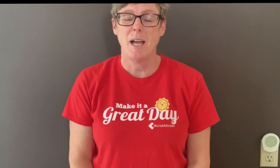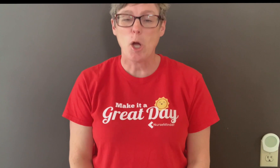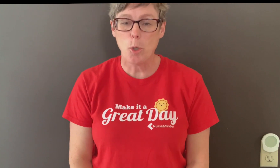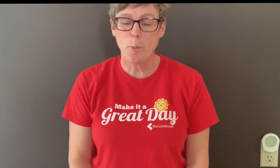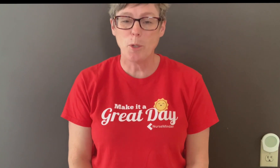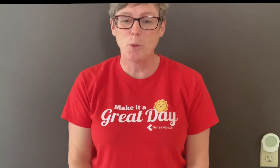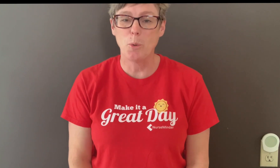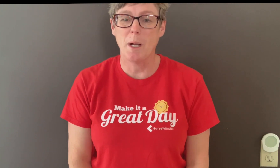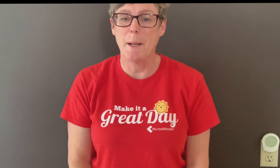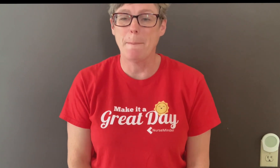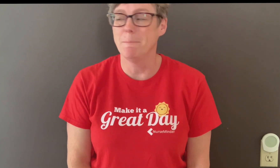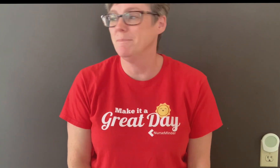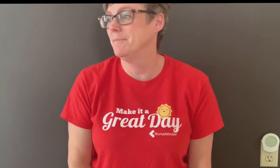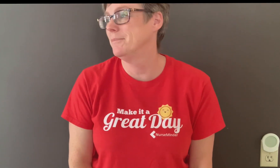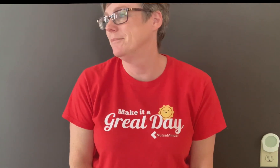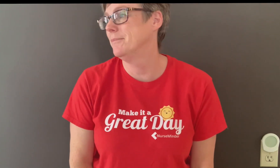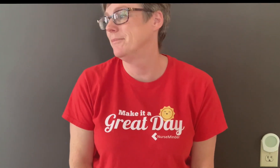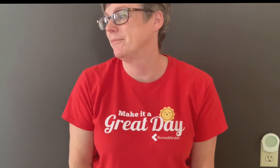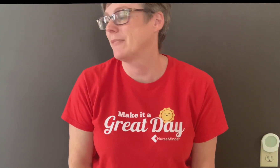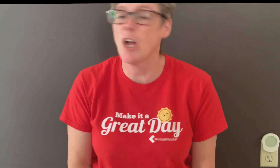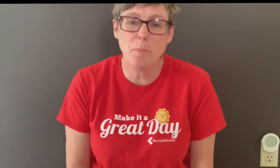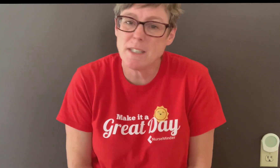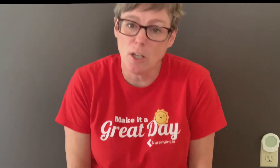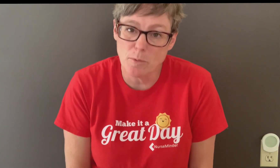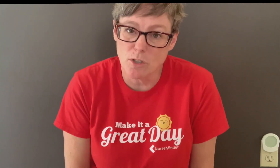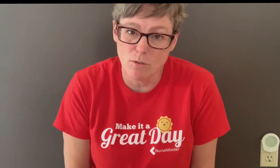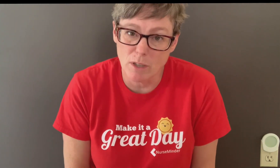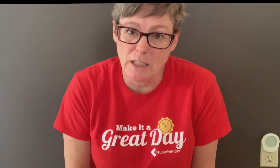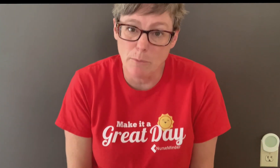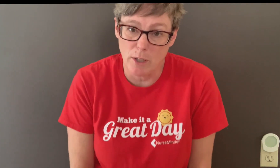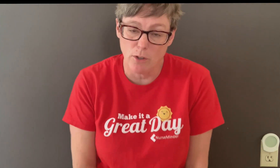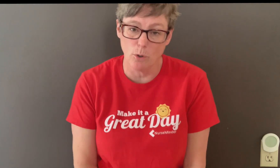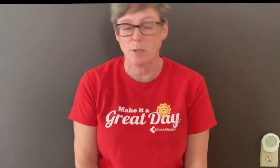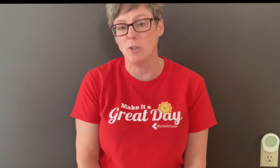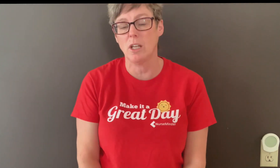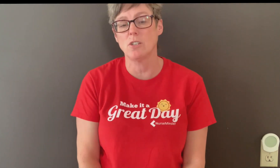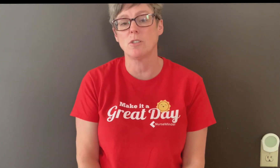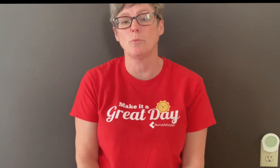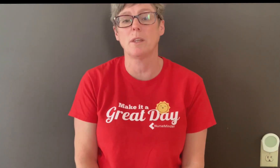I hope you um I hope this helps you really with your communication with the